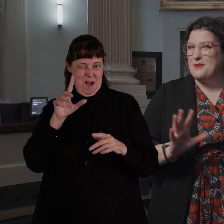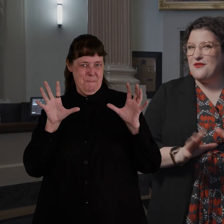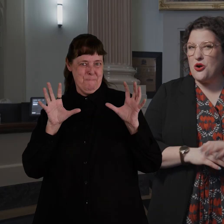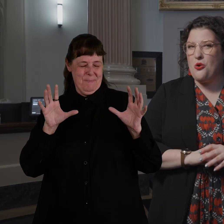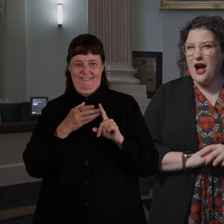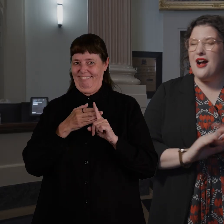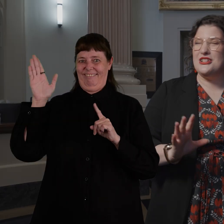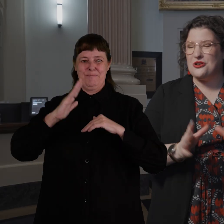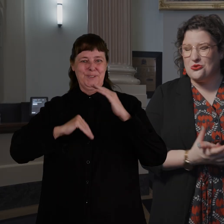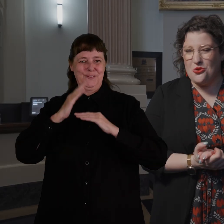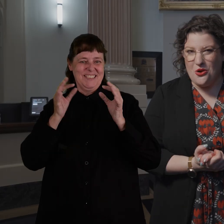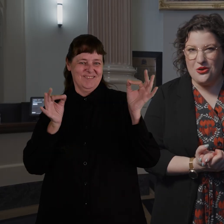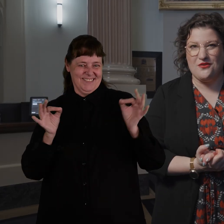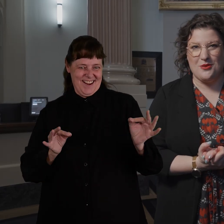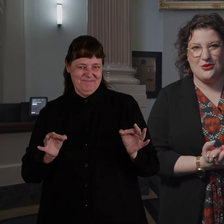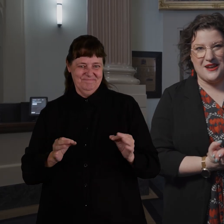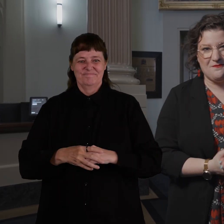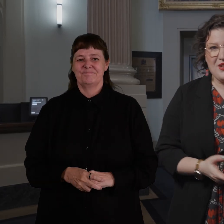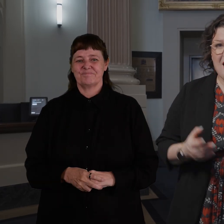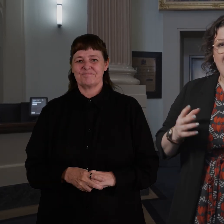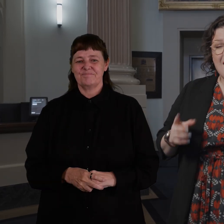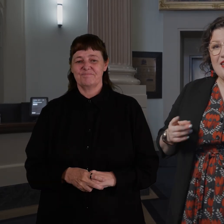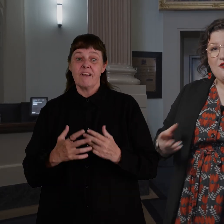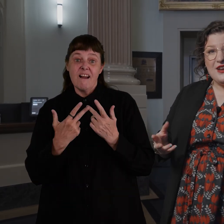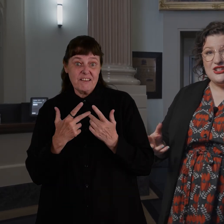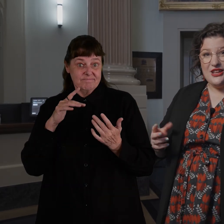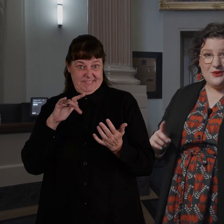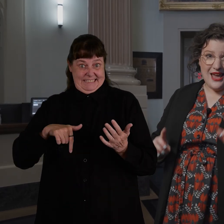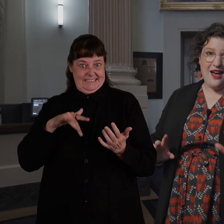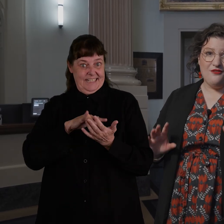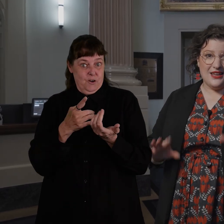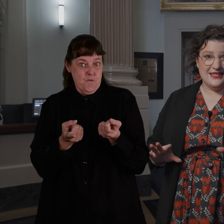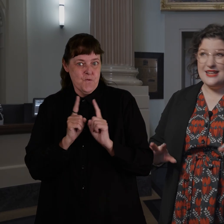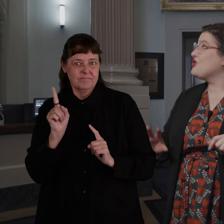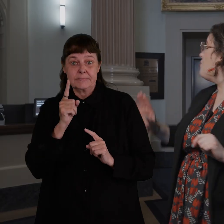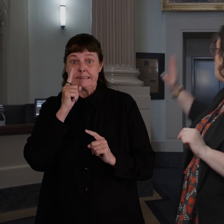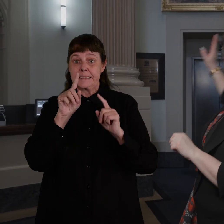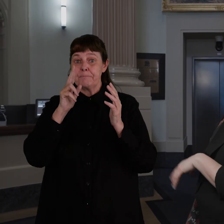a bit of a architectural quirk of the building. Another feature that we have in Center Hall is